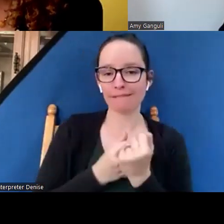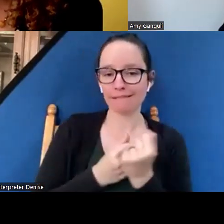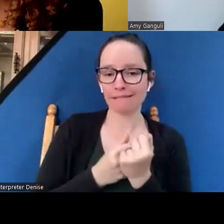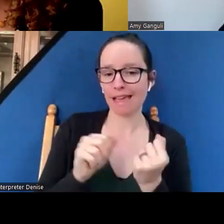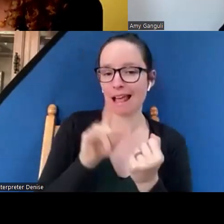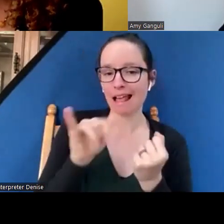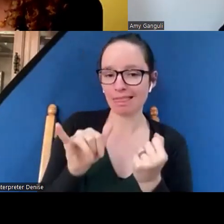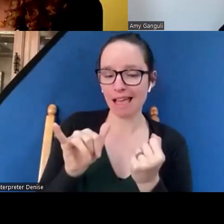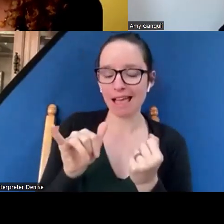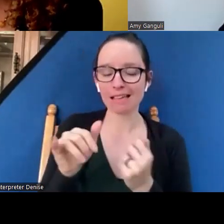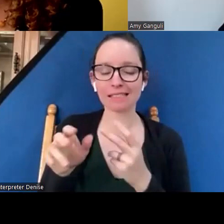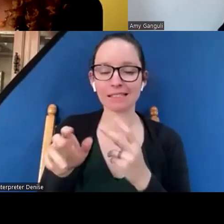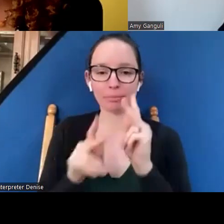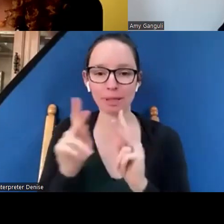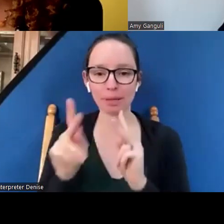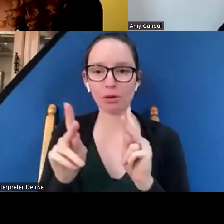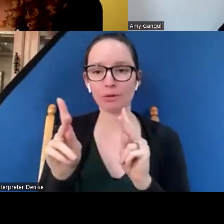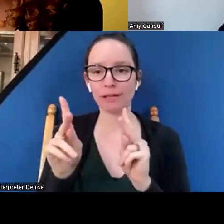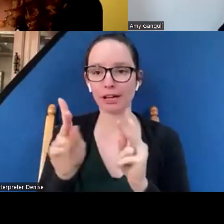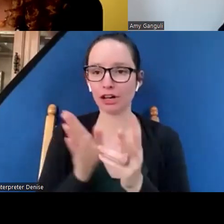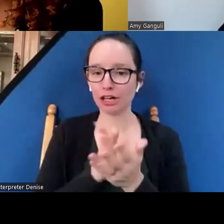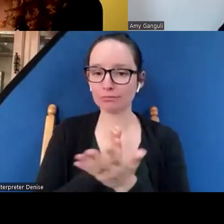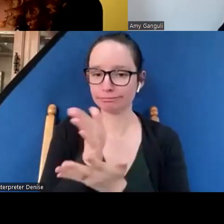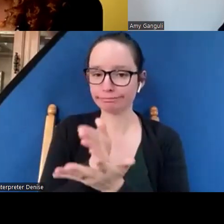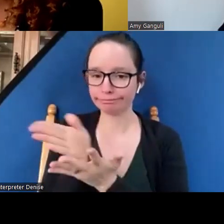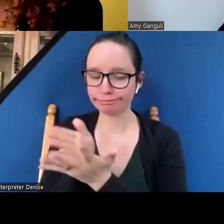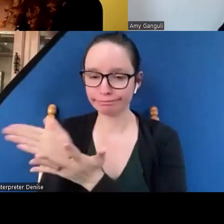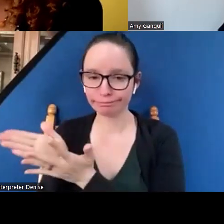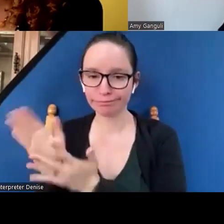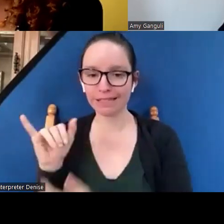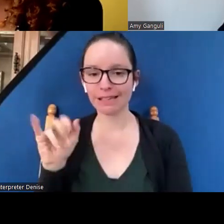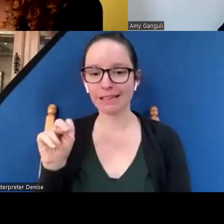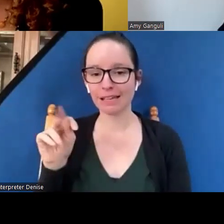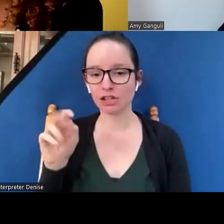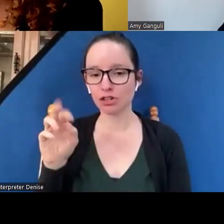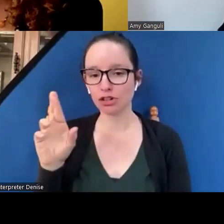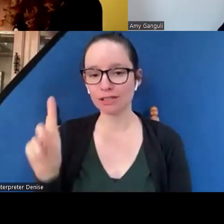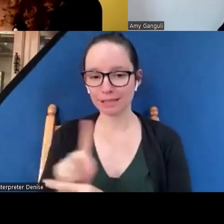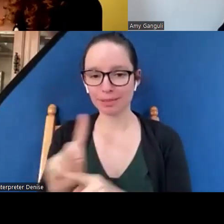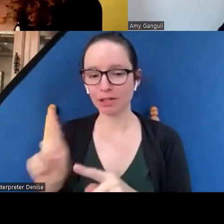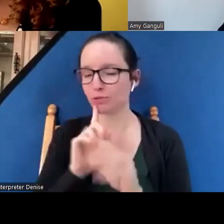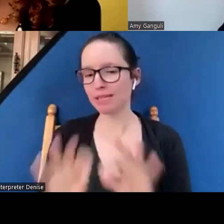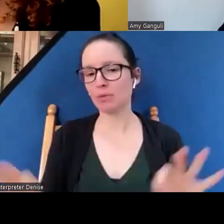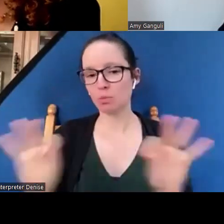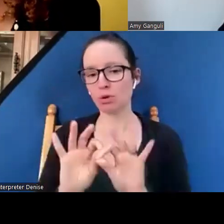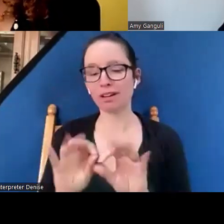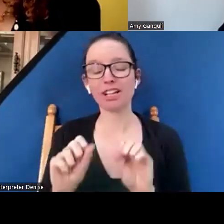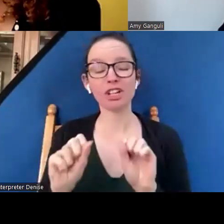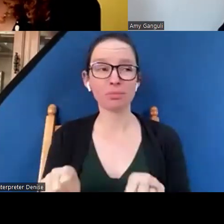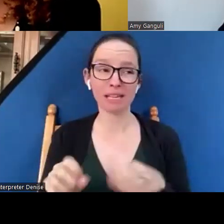interdisciplinary to share that burden is, is really important because it can be emotionally pretty challenging to facilitate